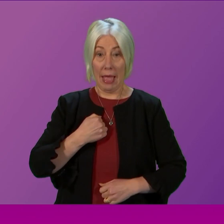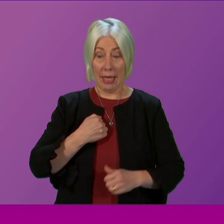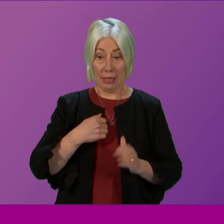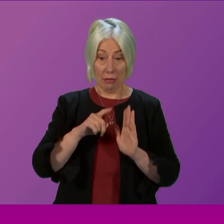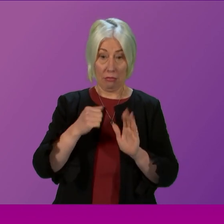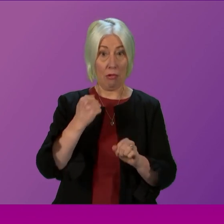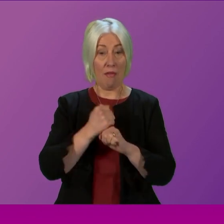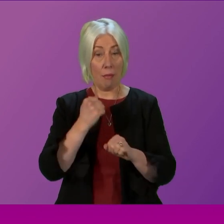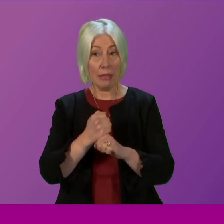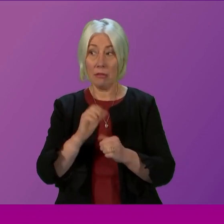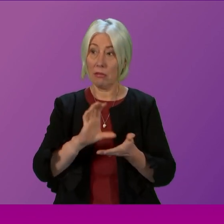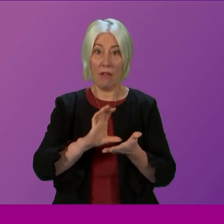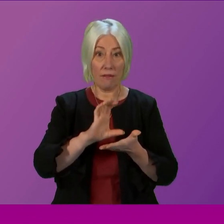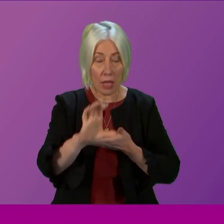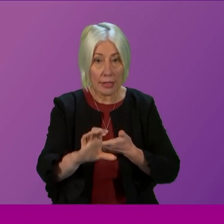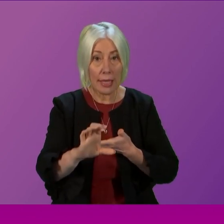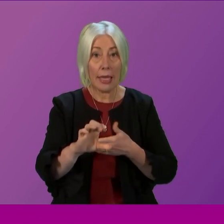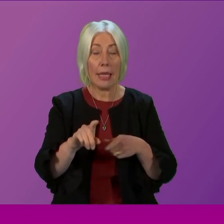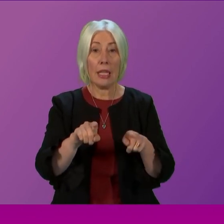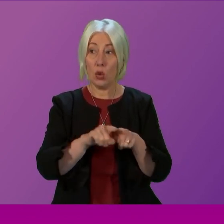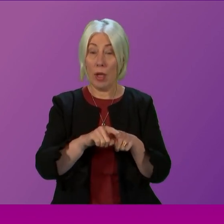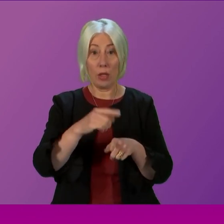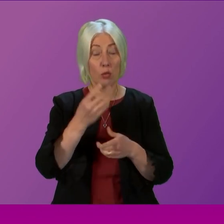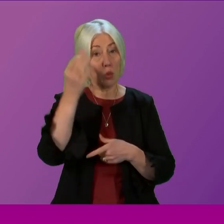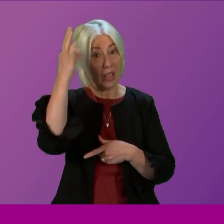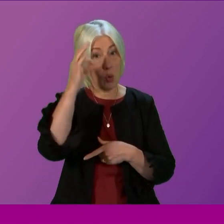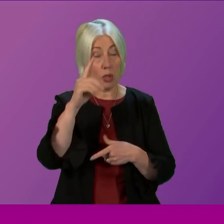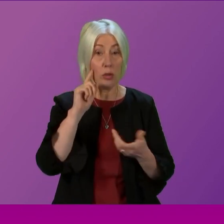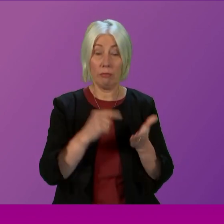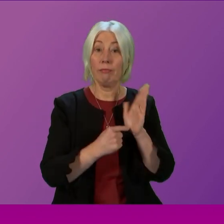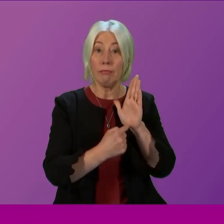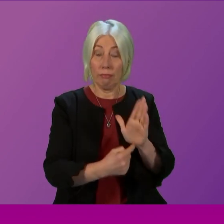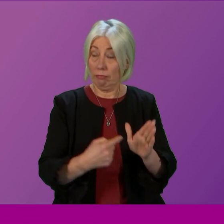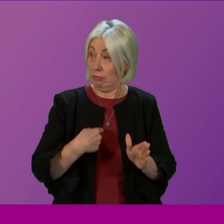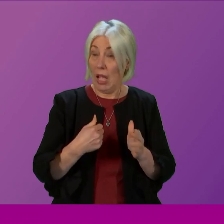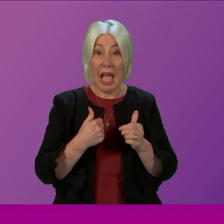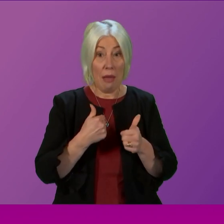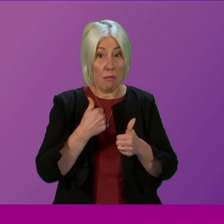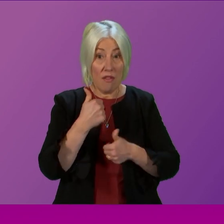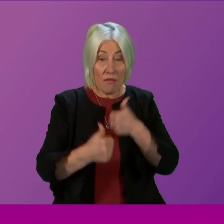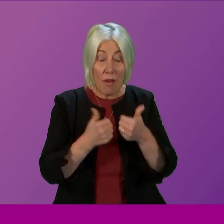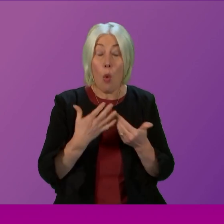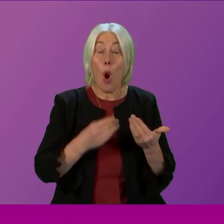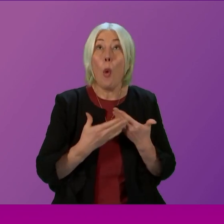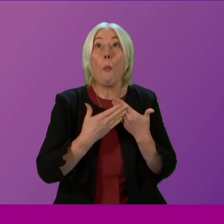Government’s funding to councils demonstrates, I am in favour of more teachers, not fewer.